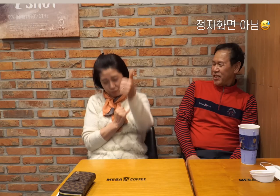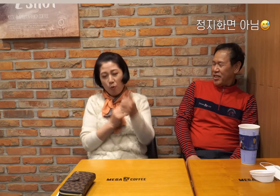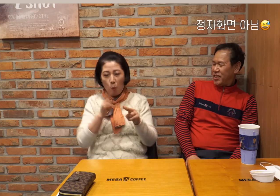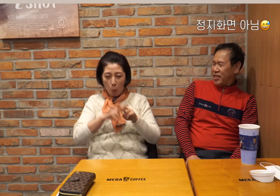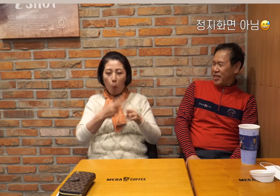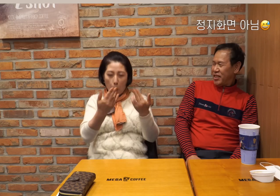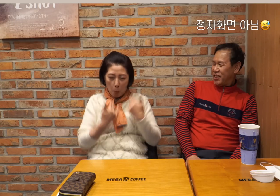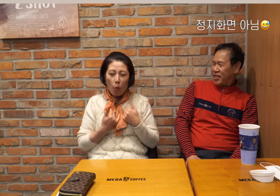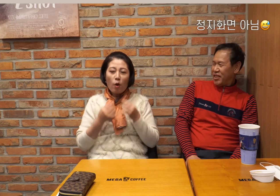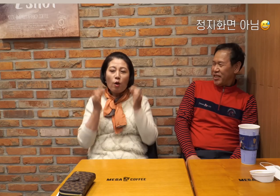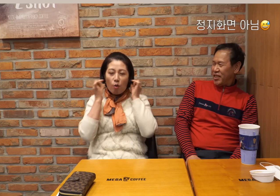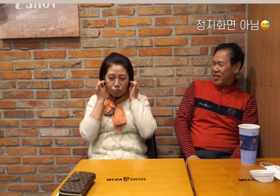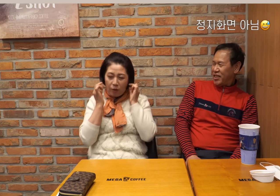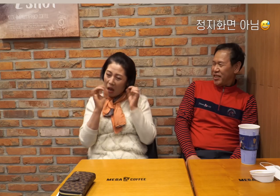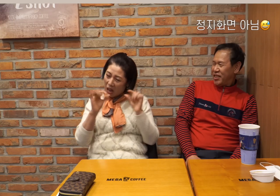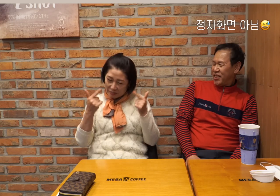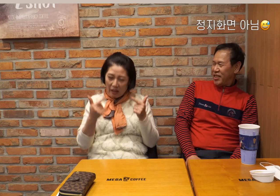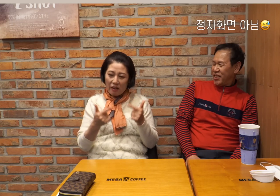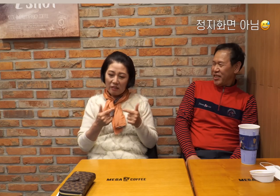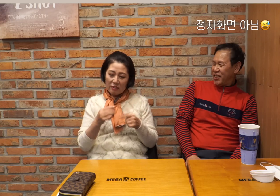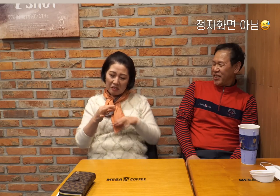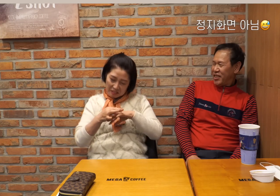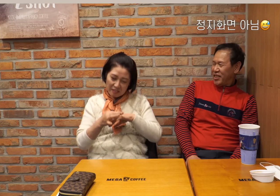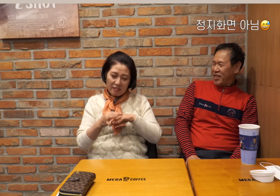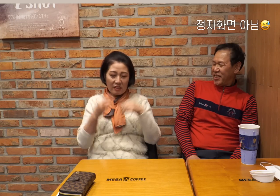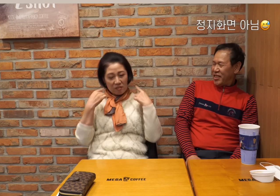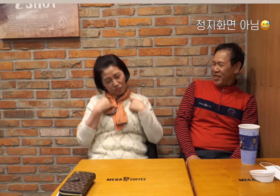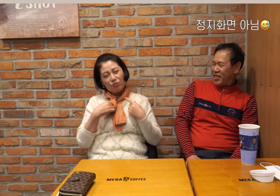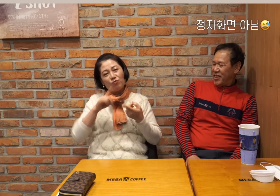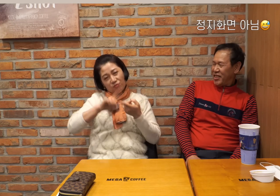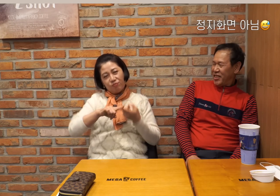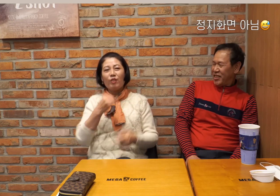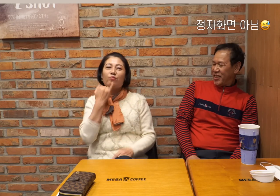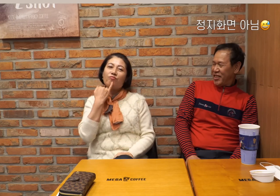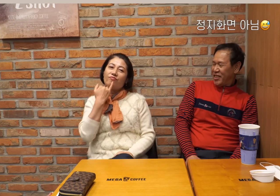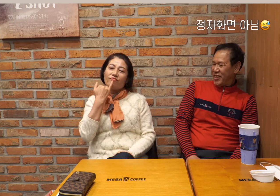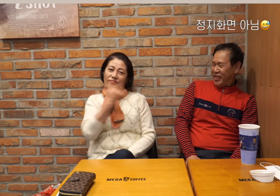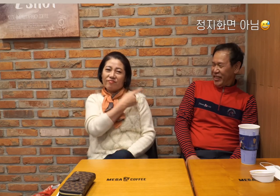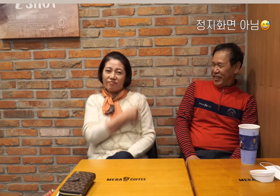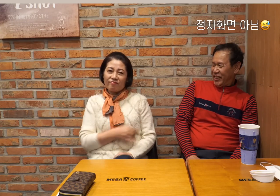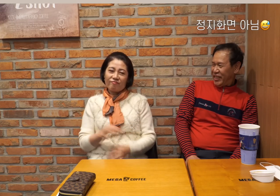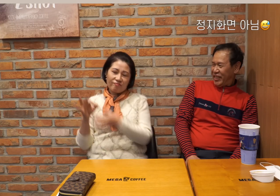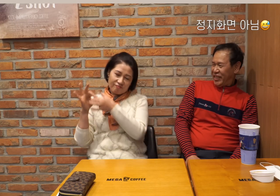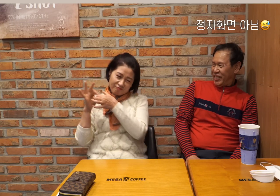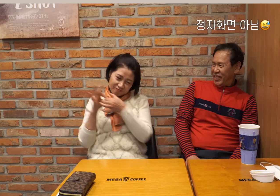and Dosu has also made a gift. It wasn't earrings, a ring, a necklace.